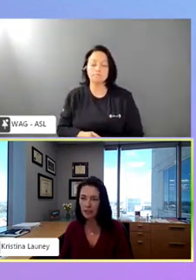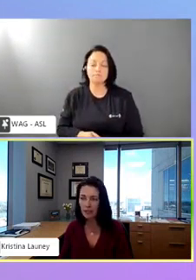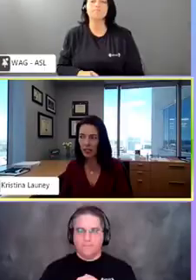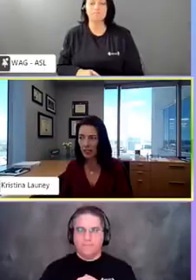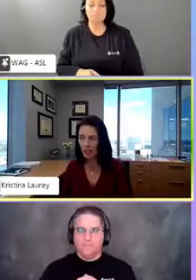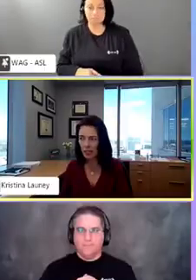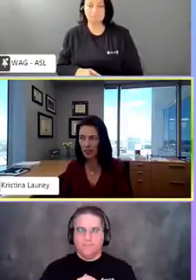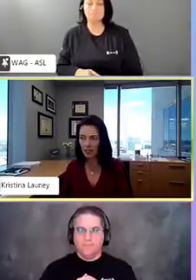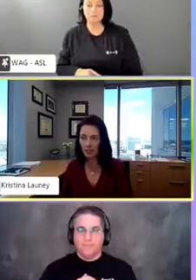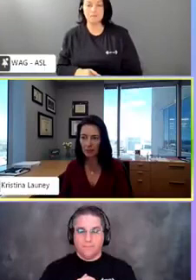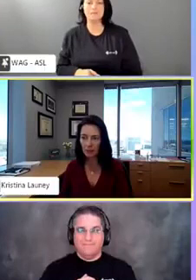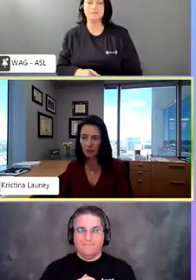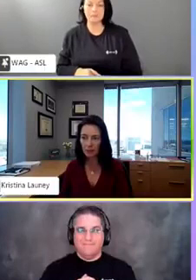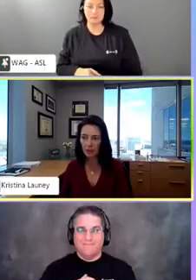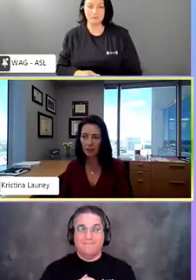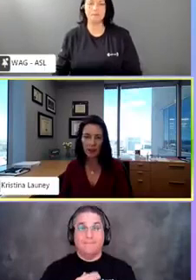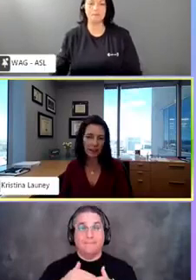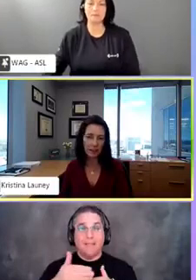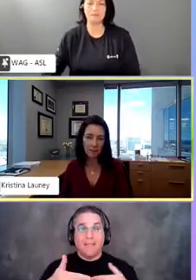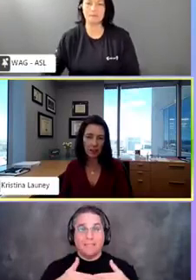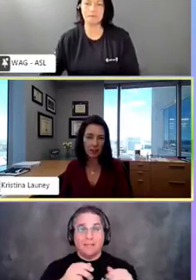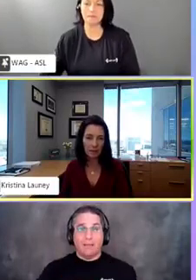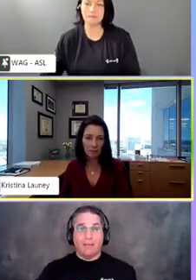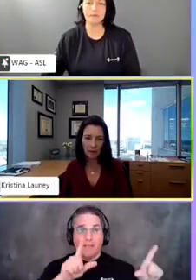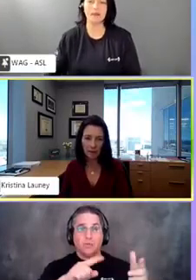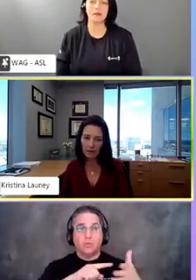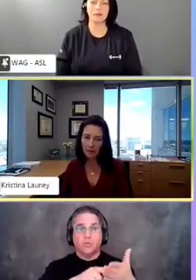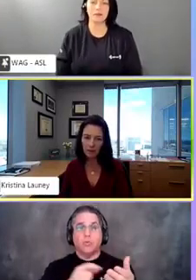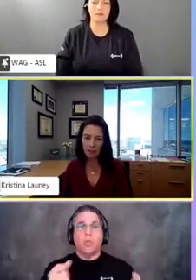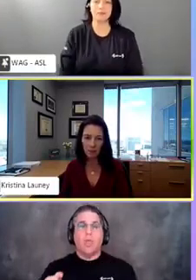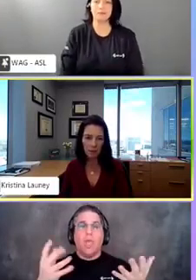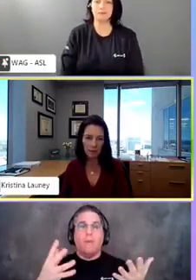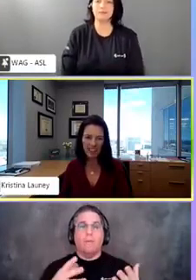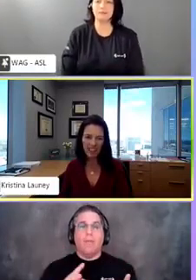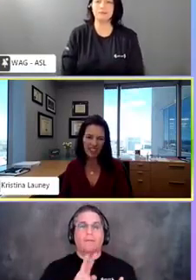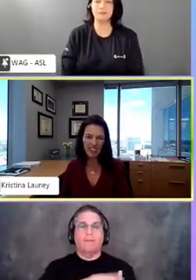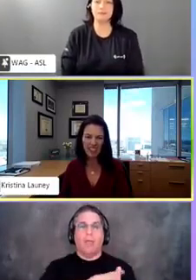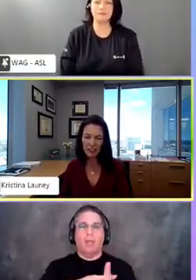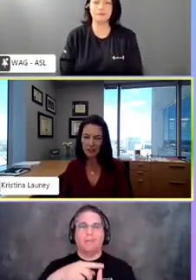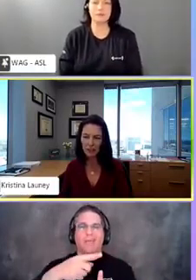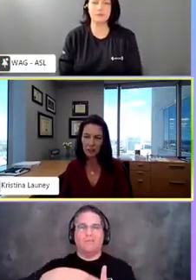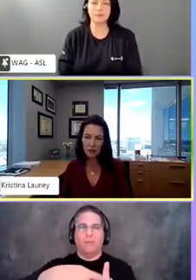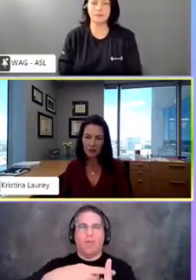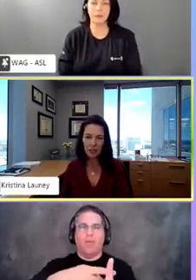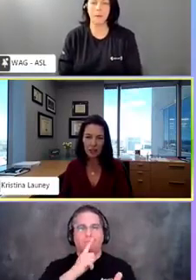number, and actually increased in 2022.